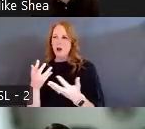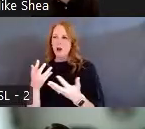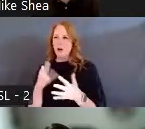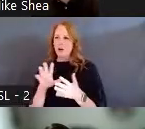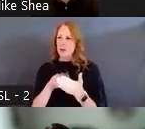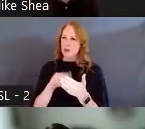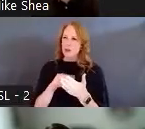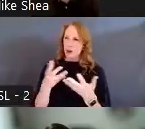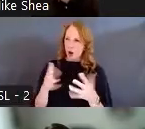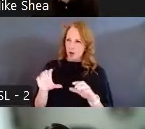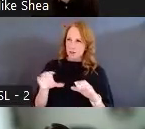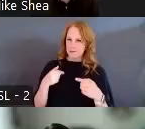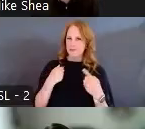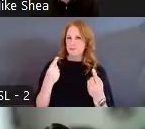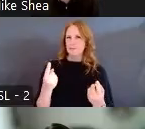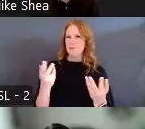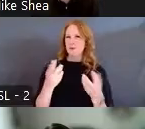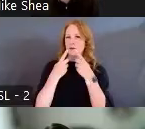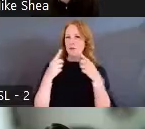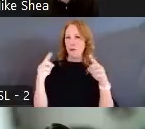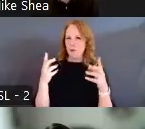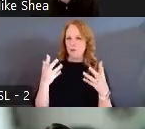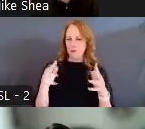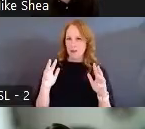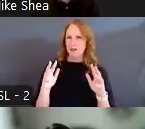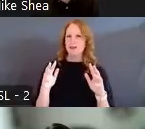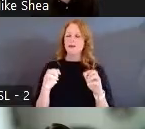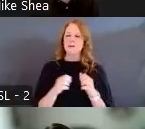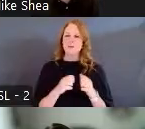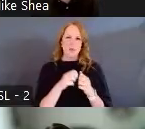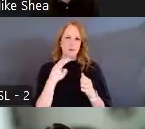at Microsoft and in collaboration with Microsoft. Um and specifically thank you